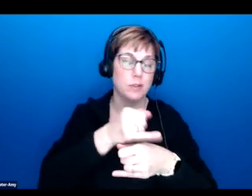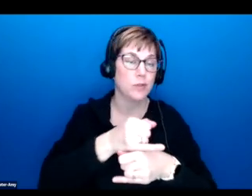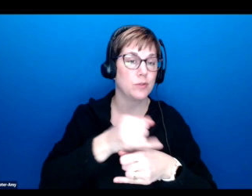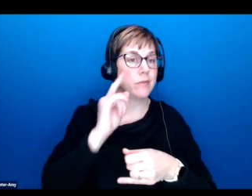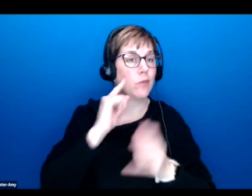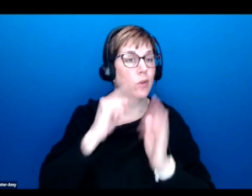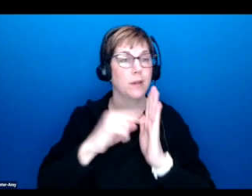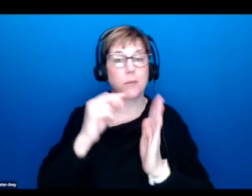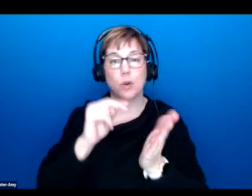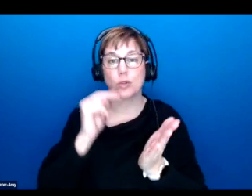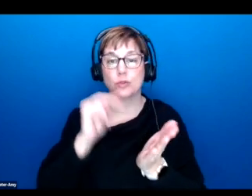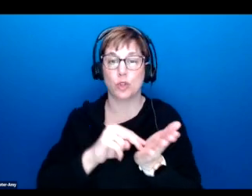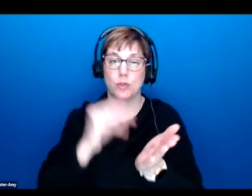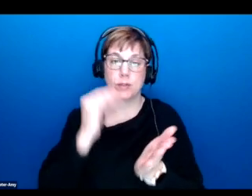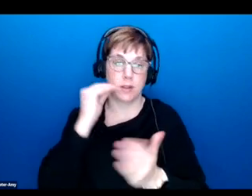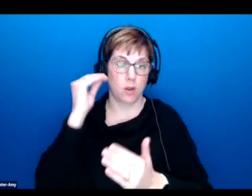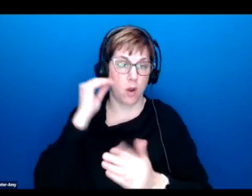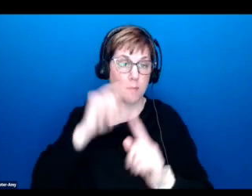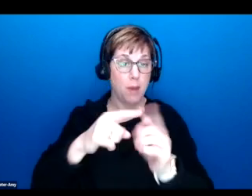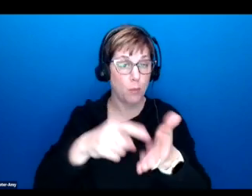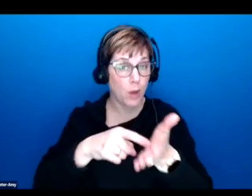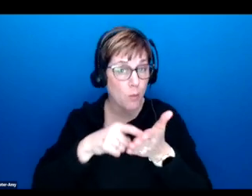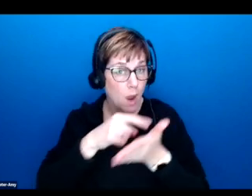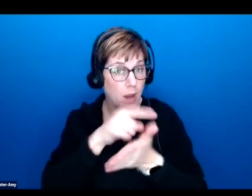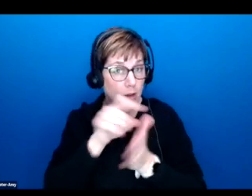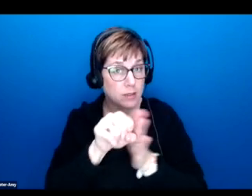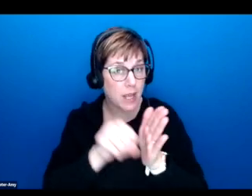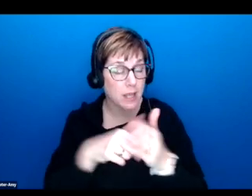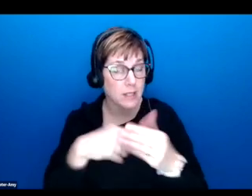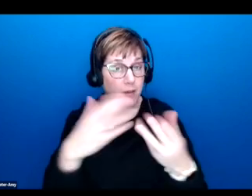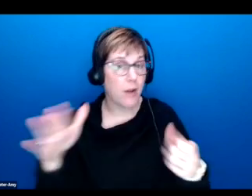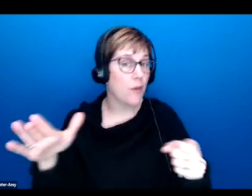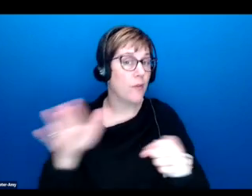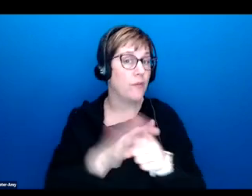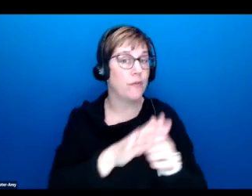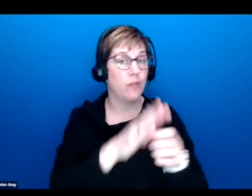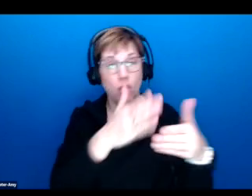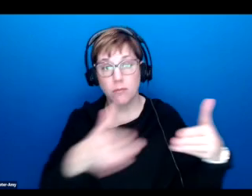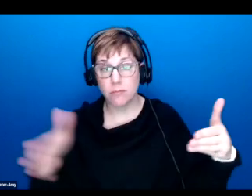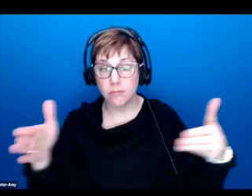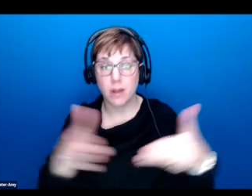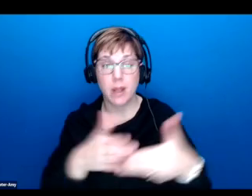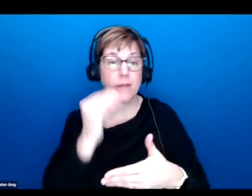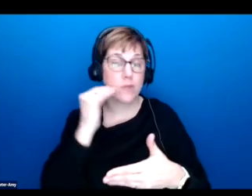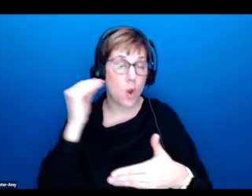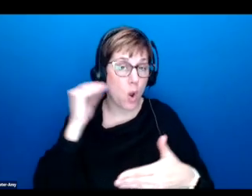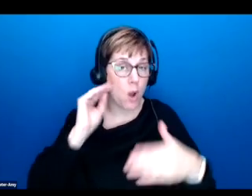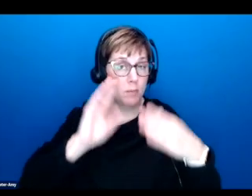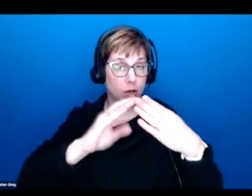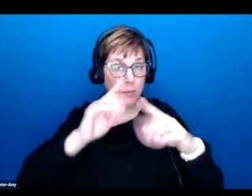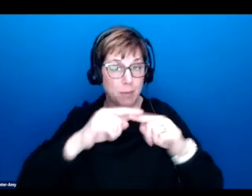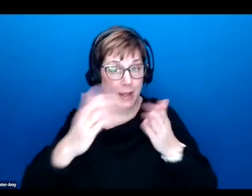but it does not require states to provide the full range of home and community based services that an individual needs.